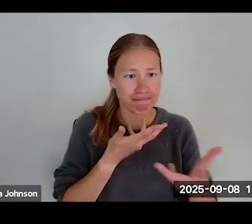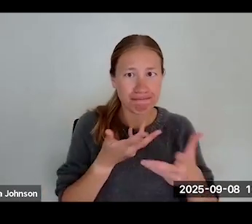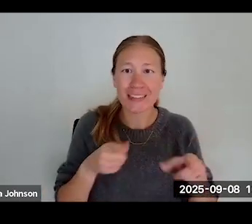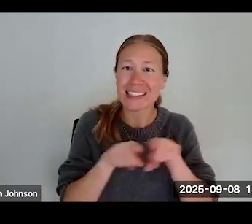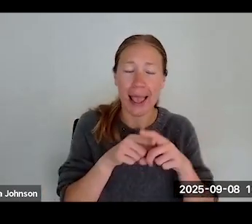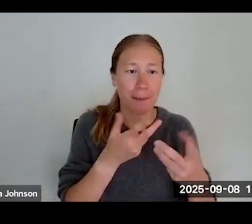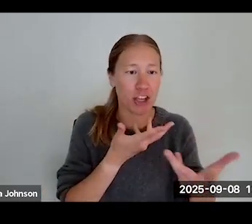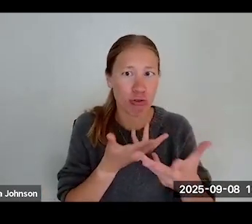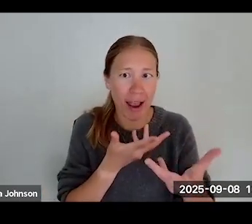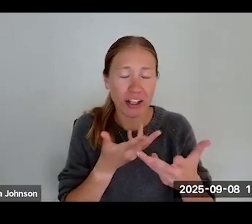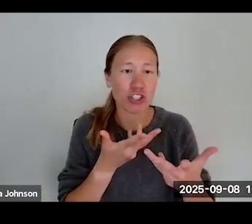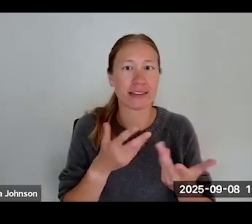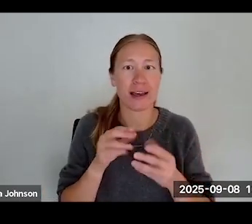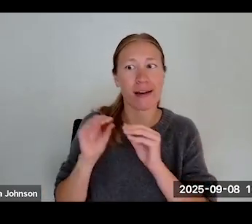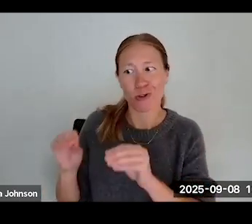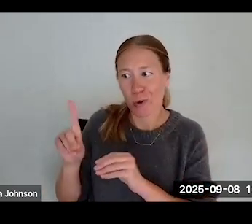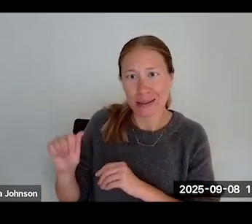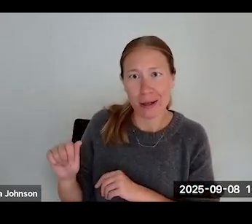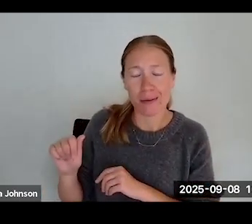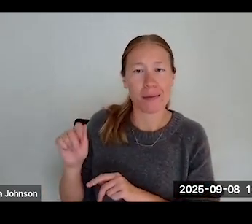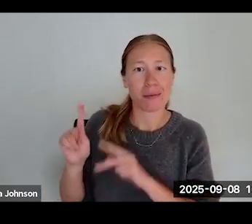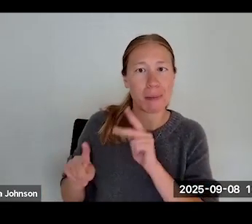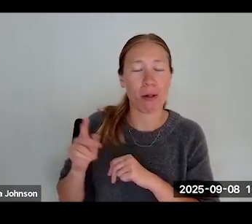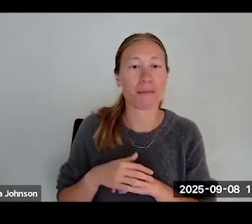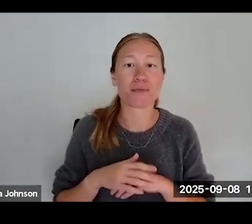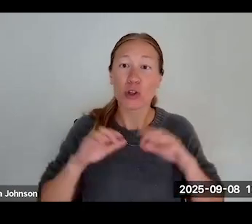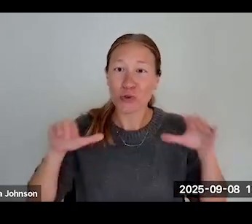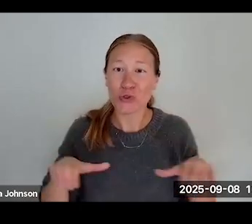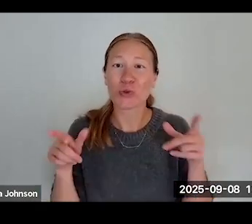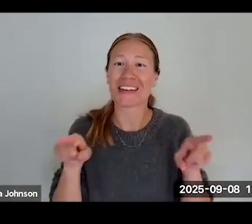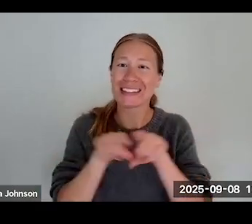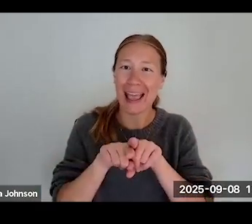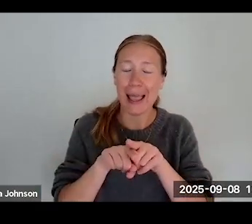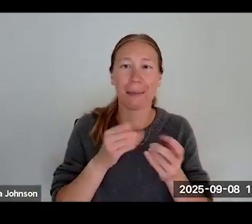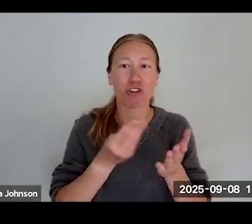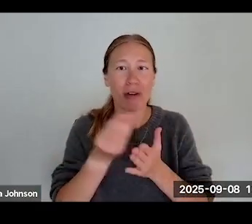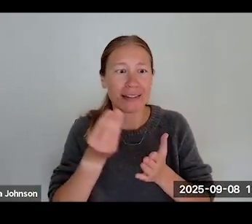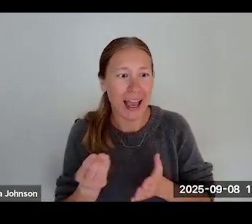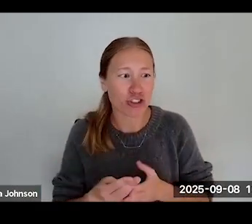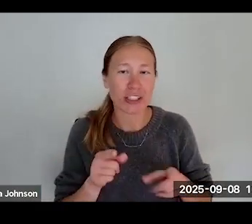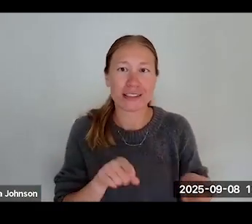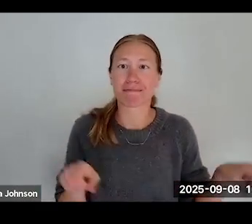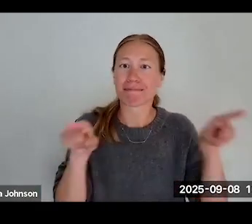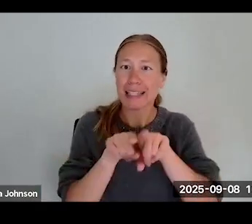as individuals without disabilities, conduct the same transactions as individuals without disabilities,